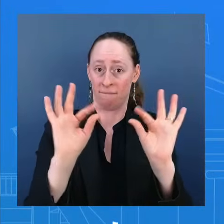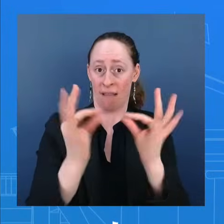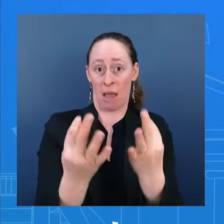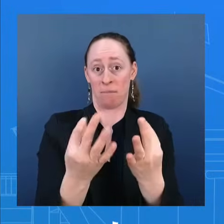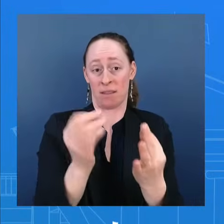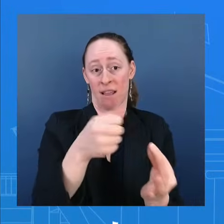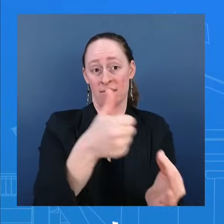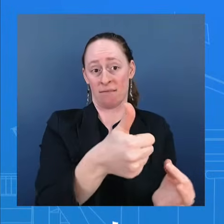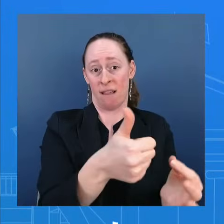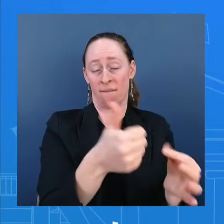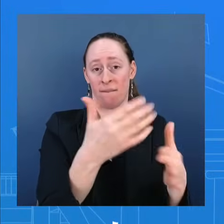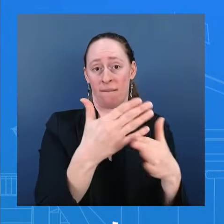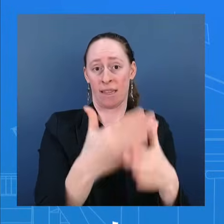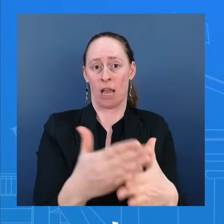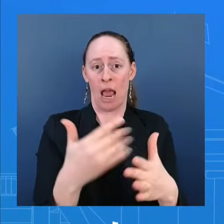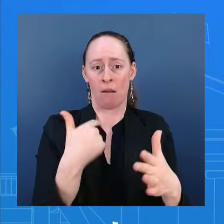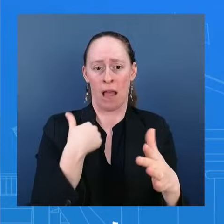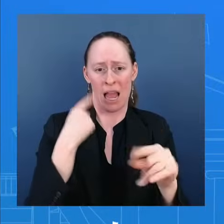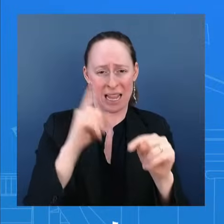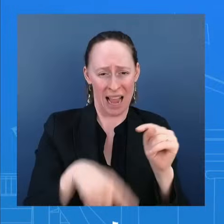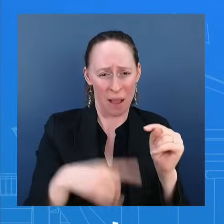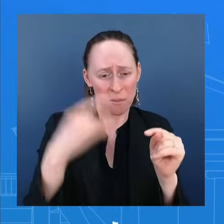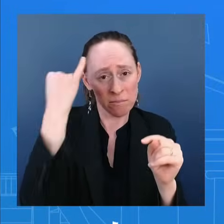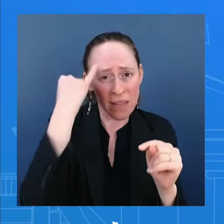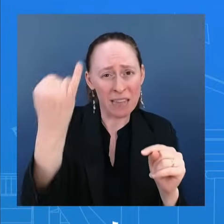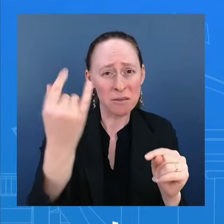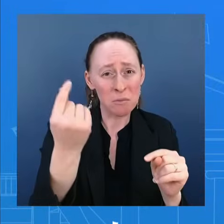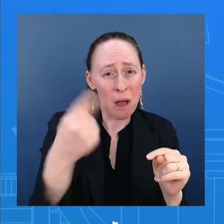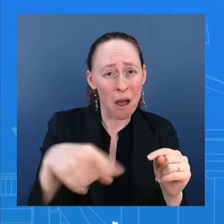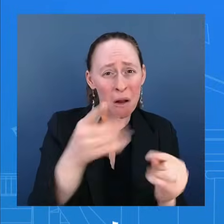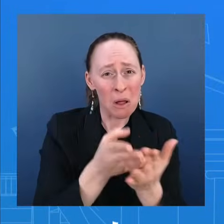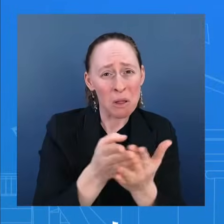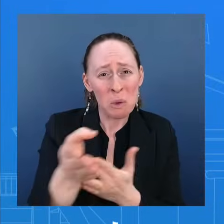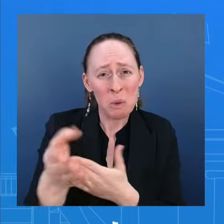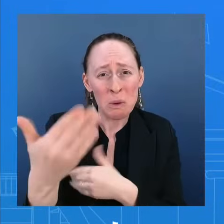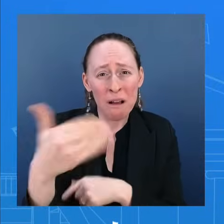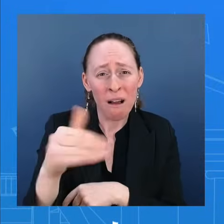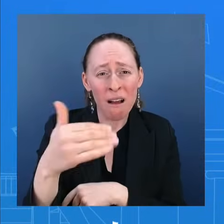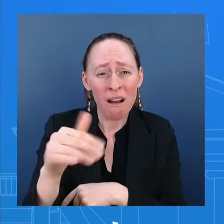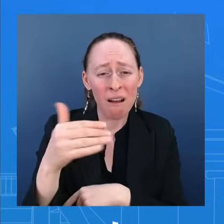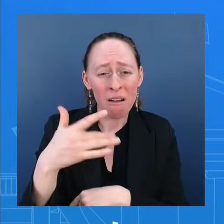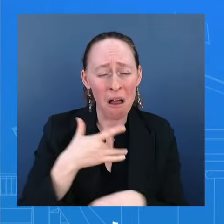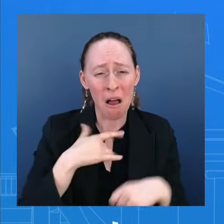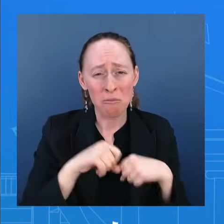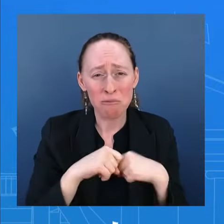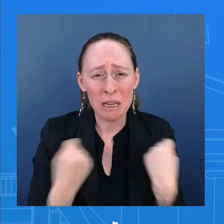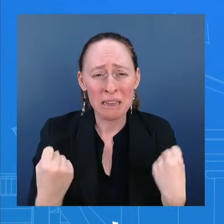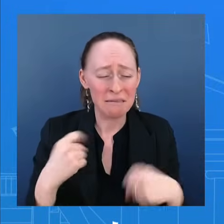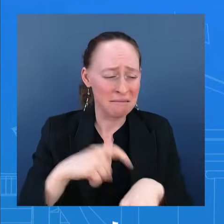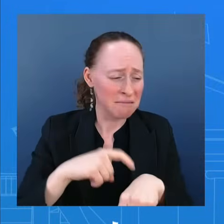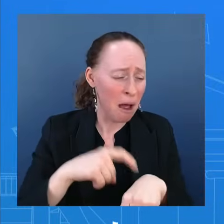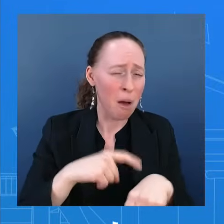I know this has been a difficult time for them. But what I can say is, when it comes to Austin Tice,